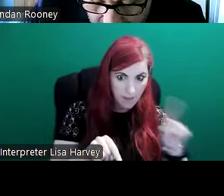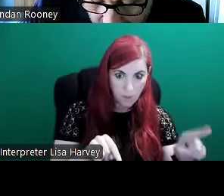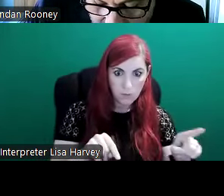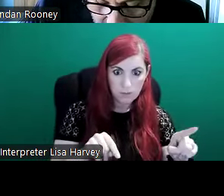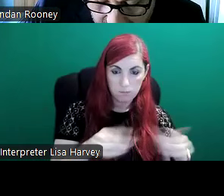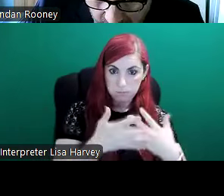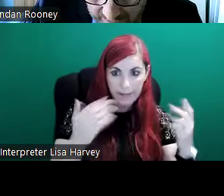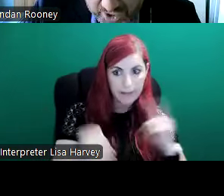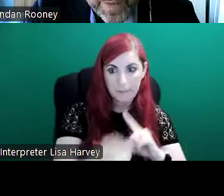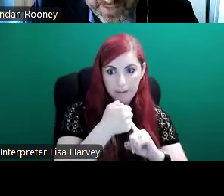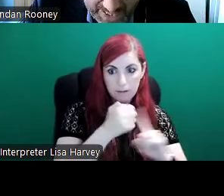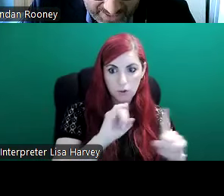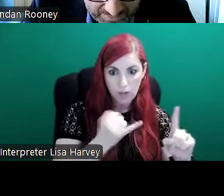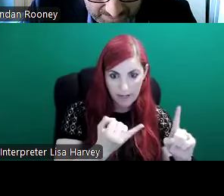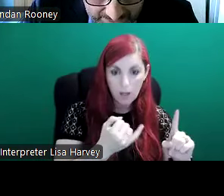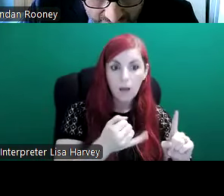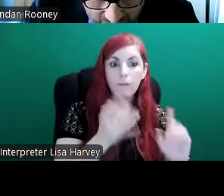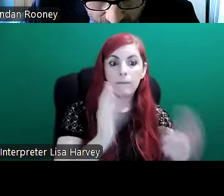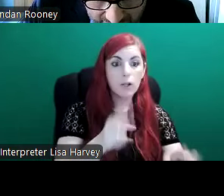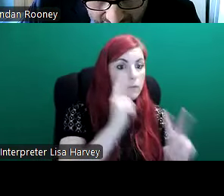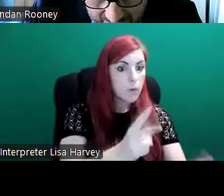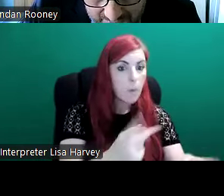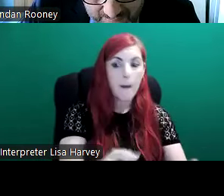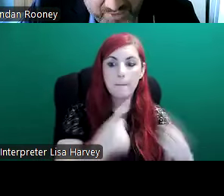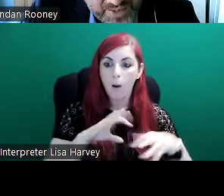after her return to Ireland, she visited Achill, where the landscapes abstract